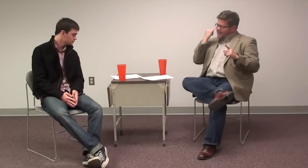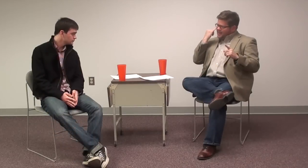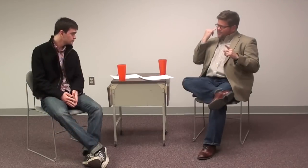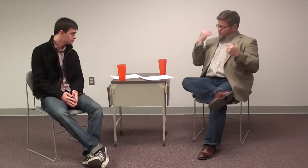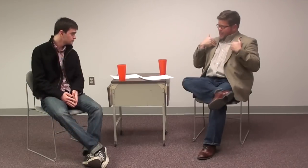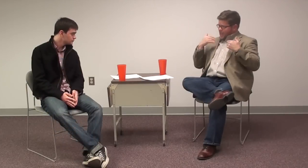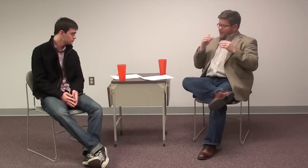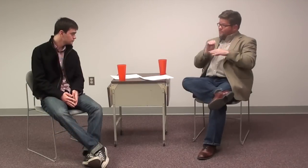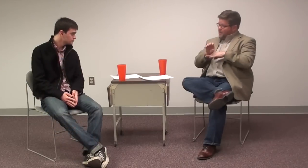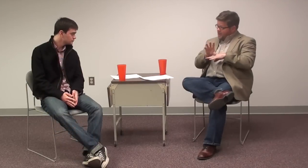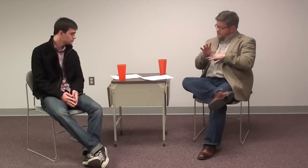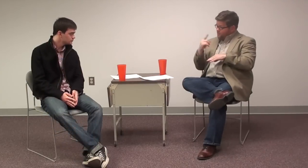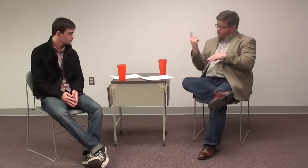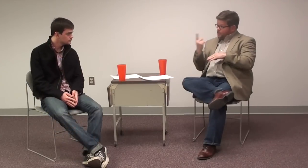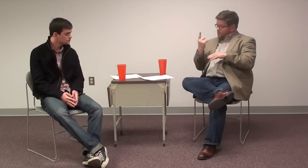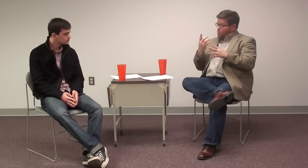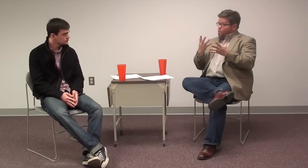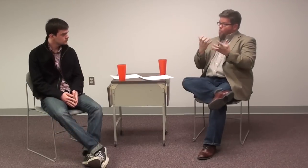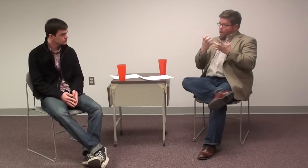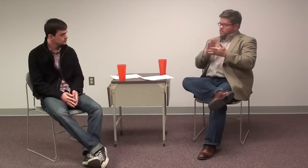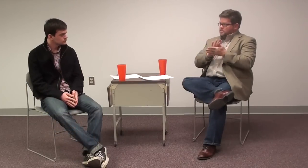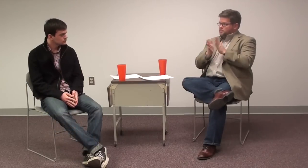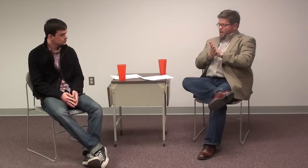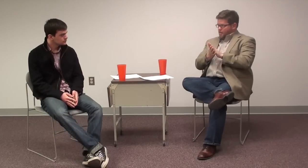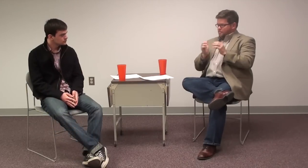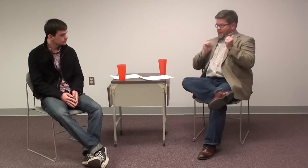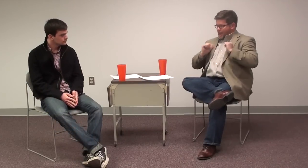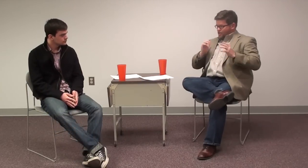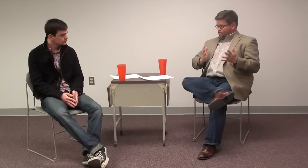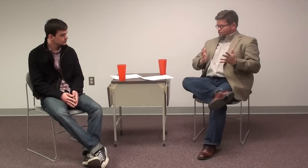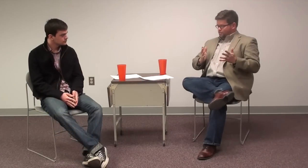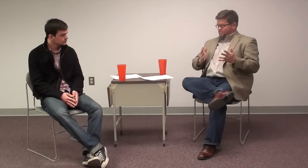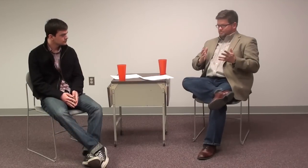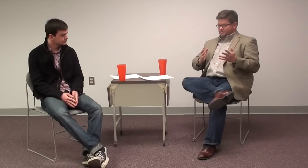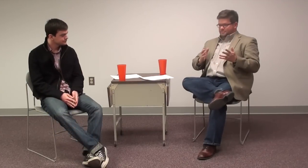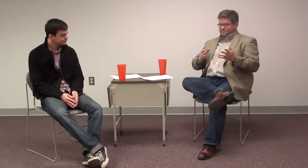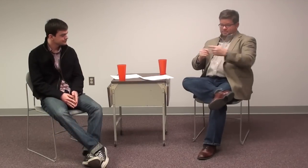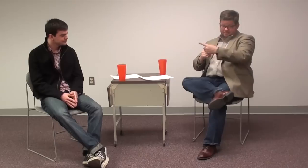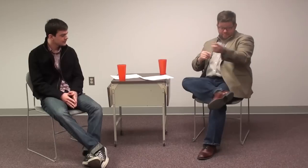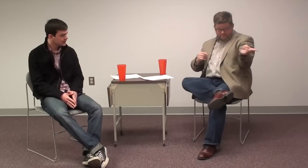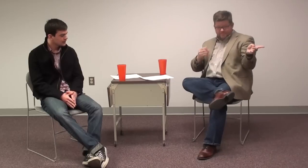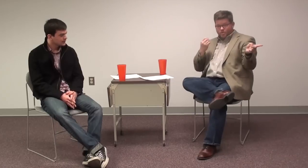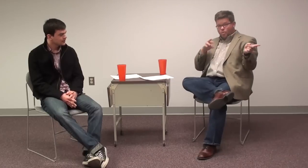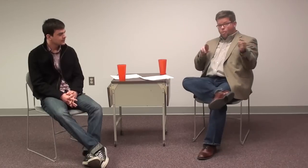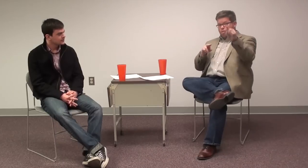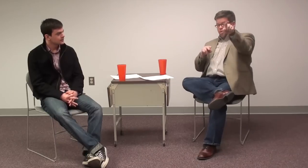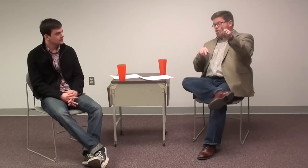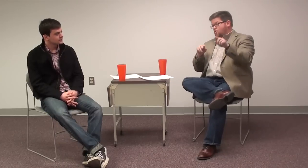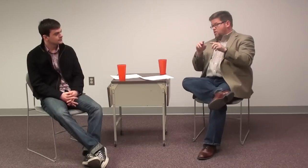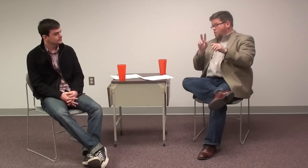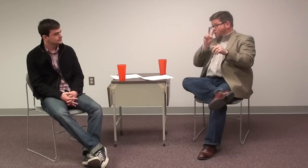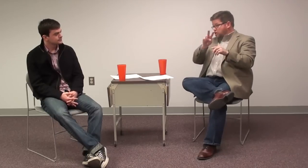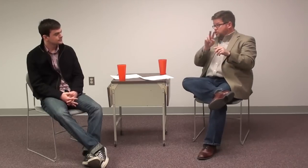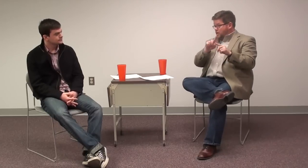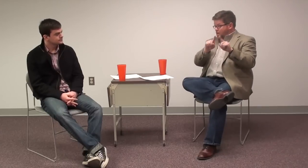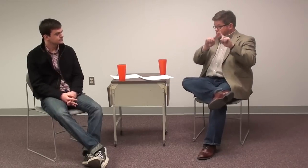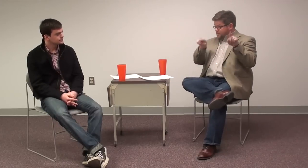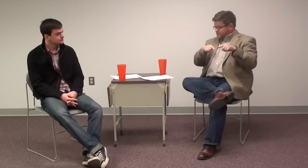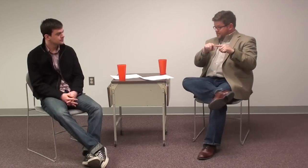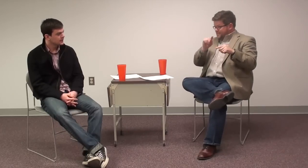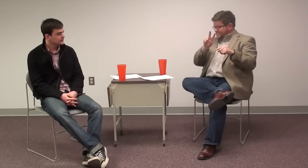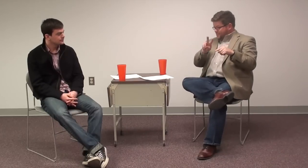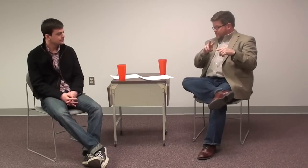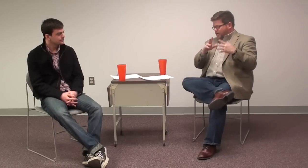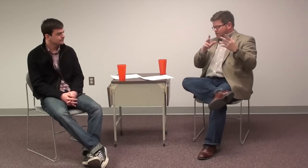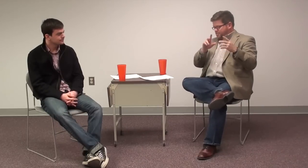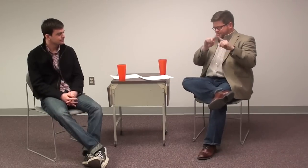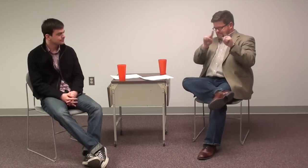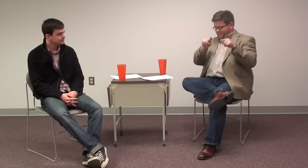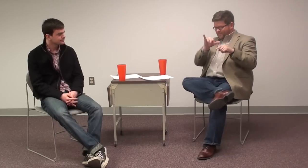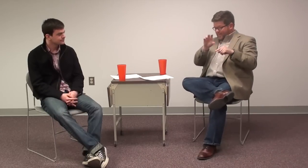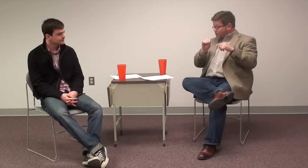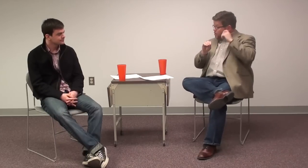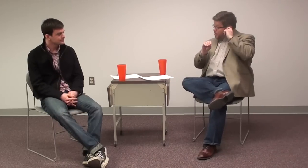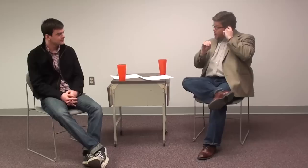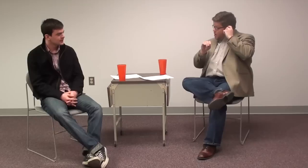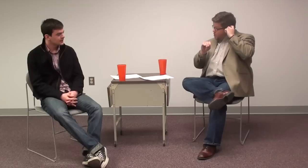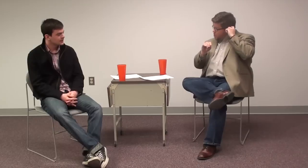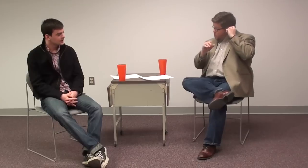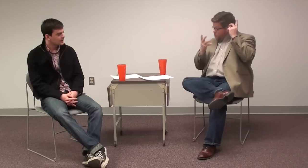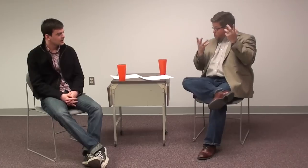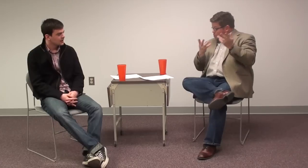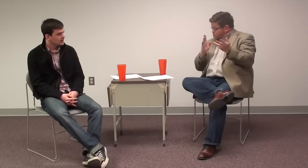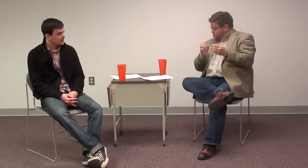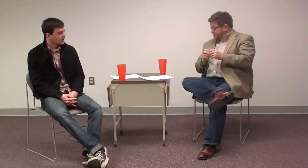Do you have advice for people, including viewers of this video, who want to become actors,